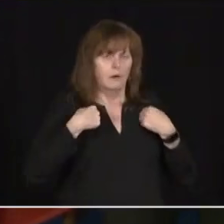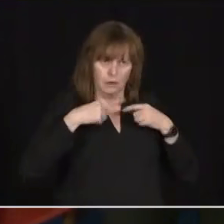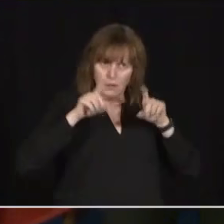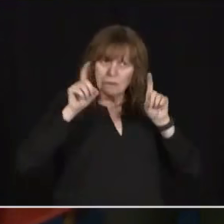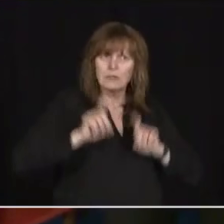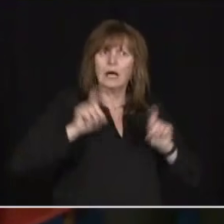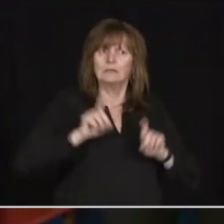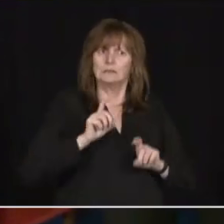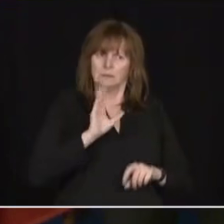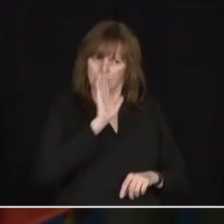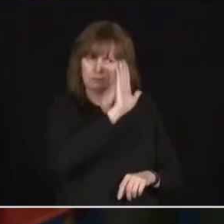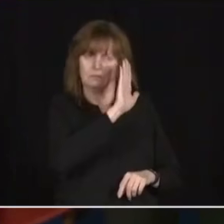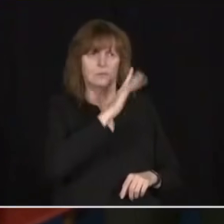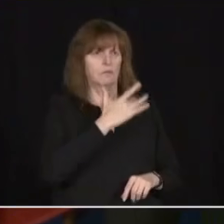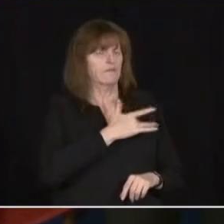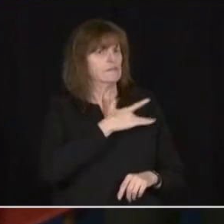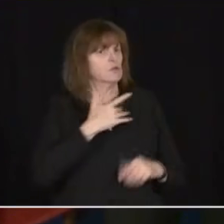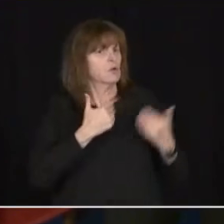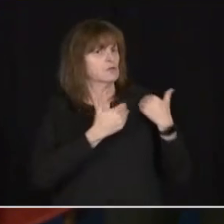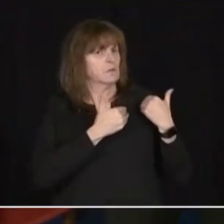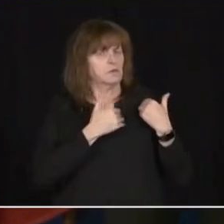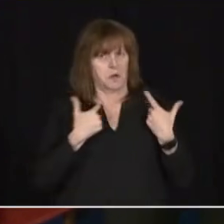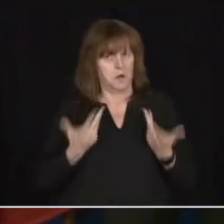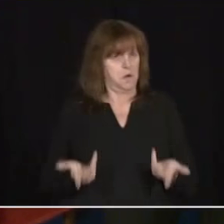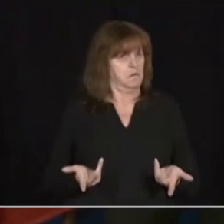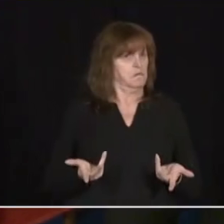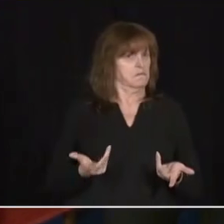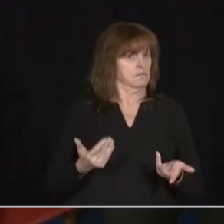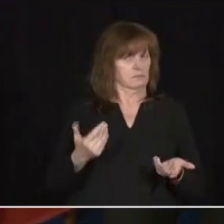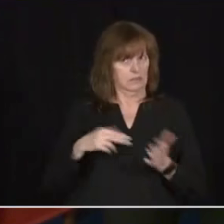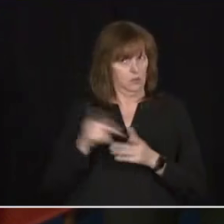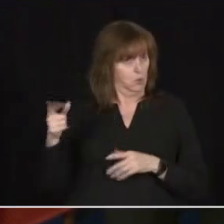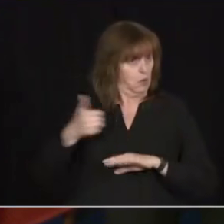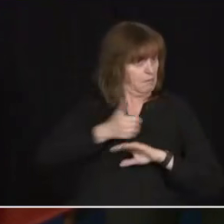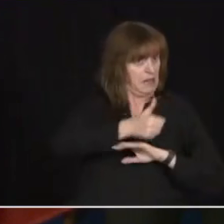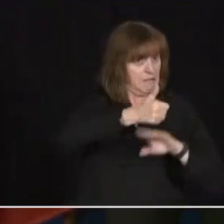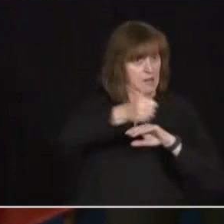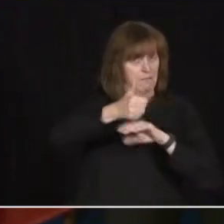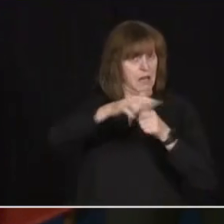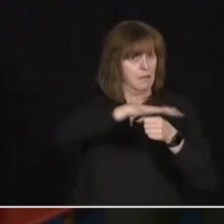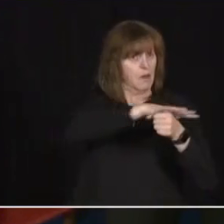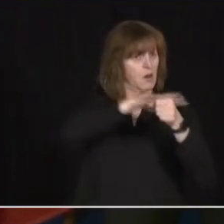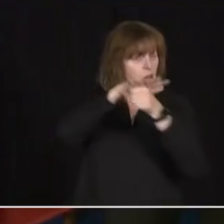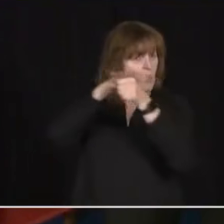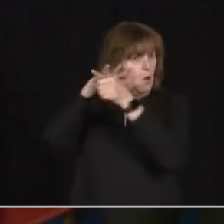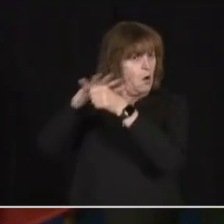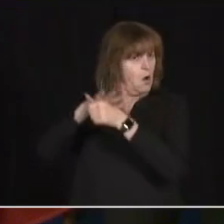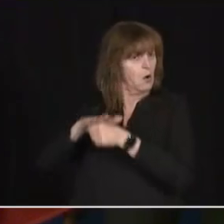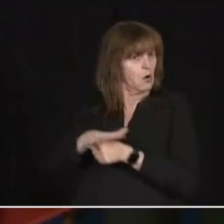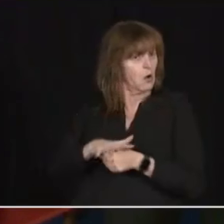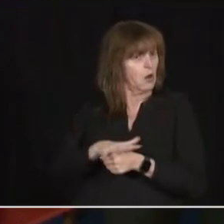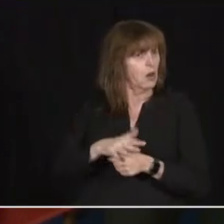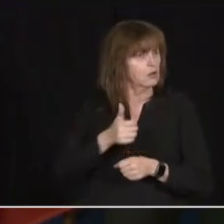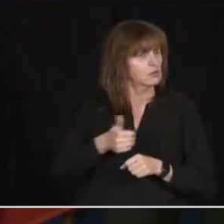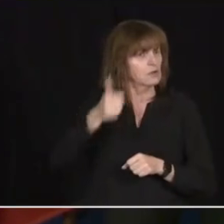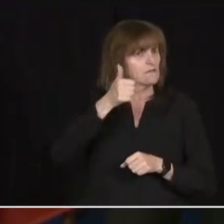many reacting saying testing is a provincial responsibility. Are you blaming local health leaders for a